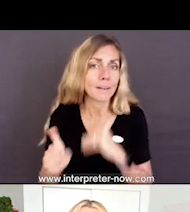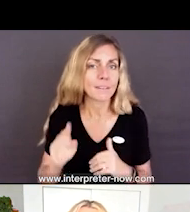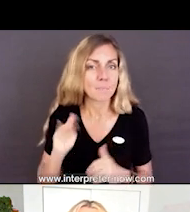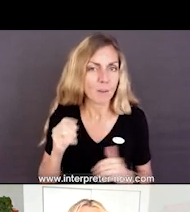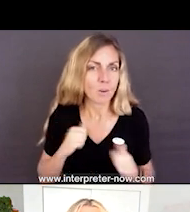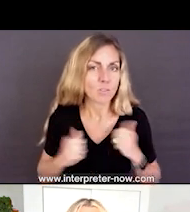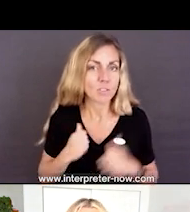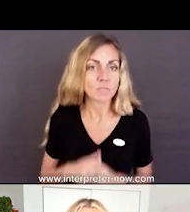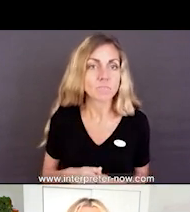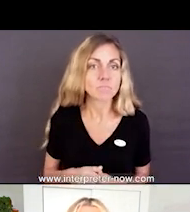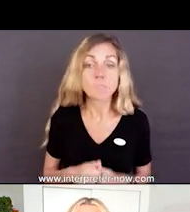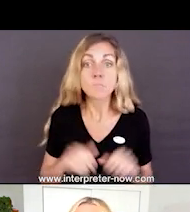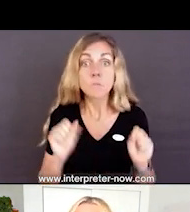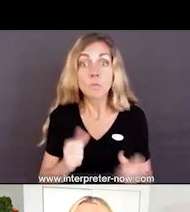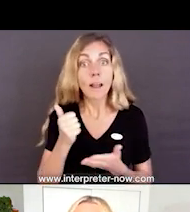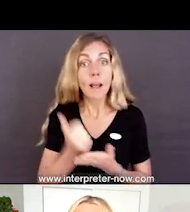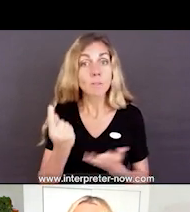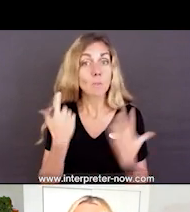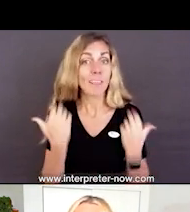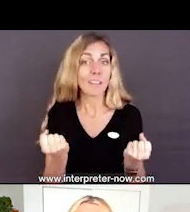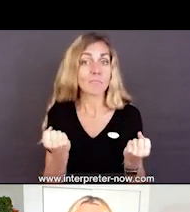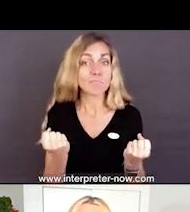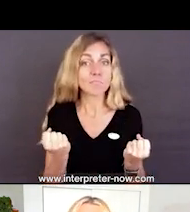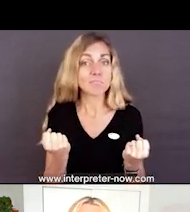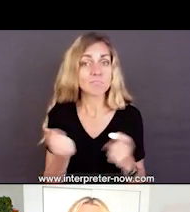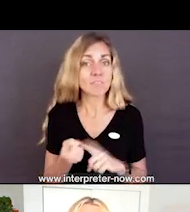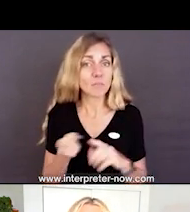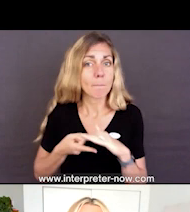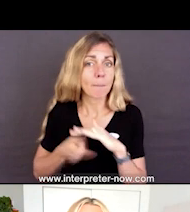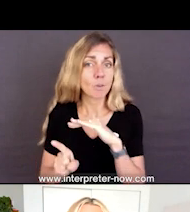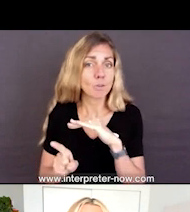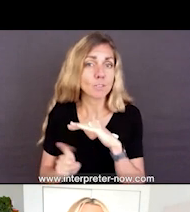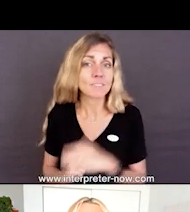So you can help somebody heal from microaggressions.